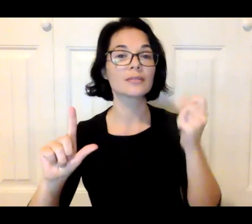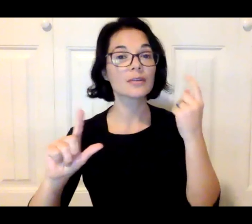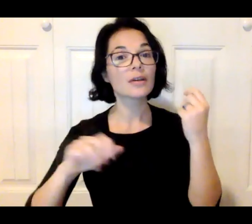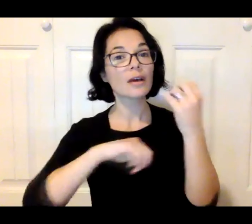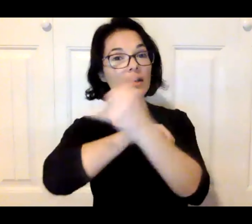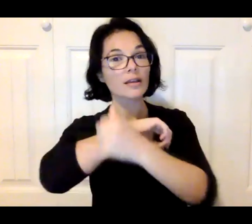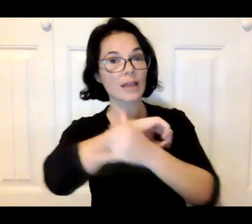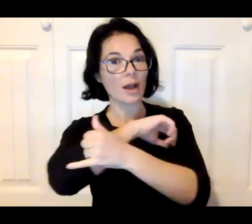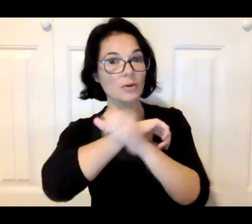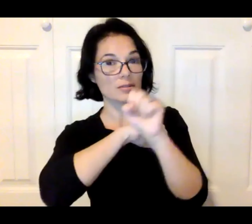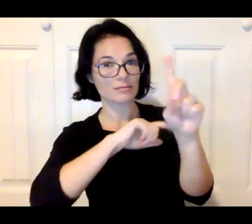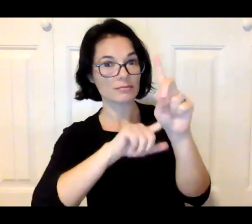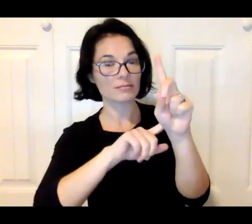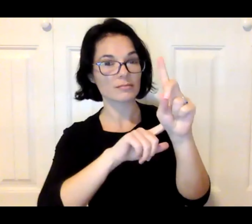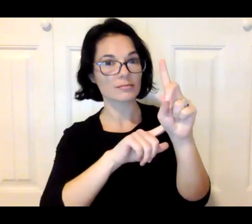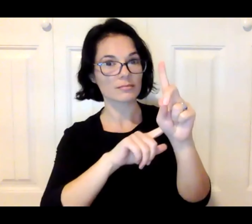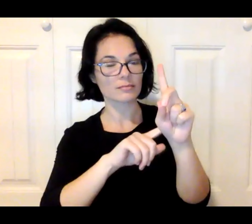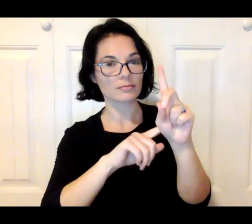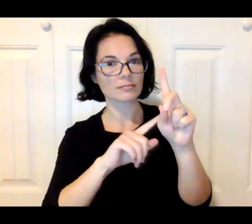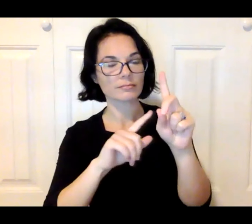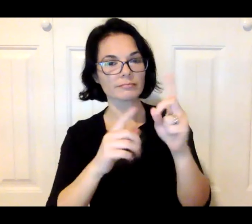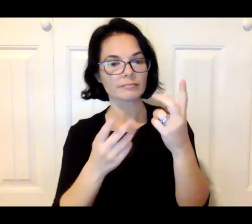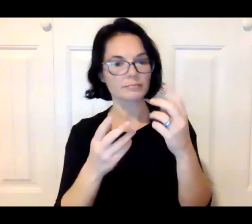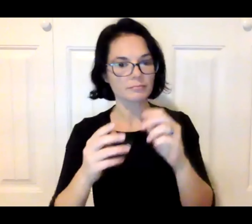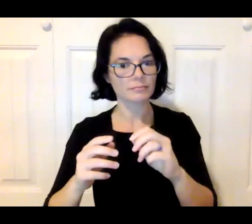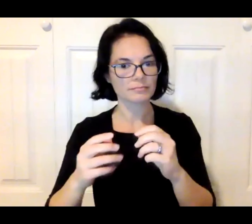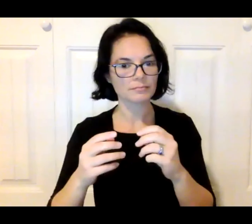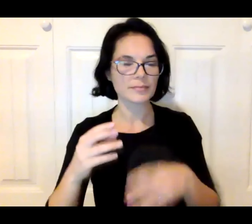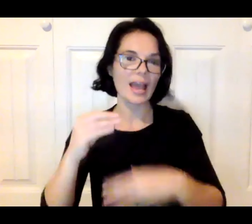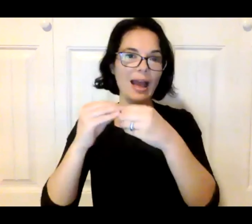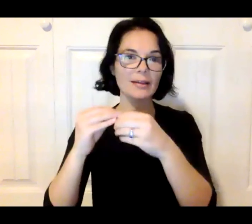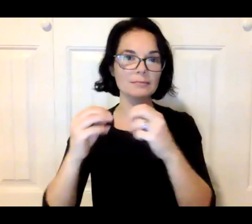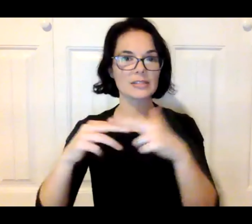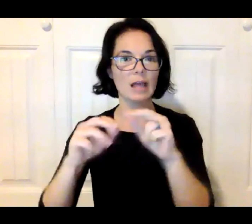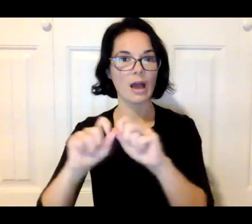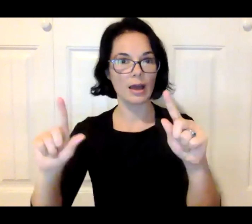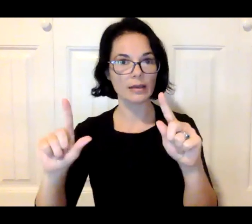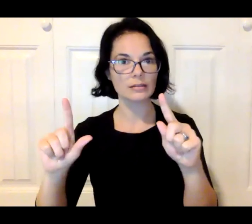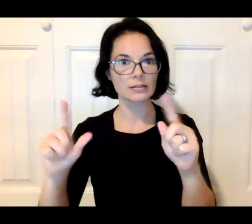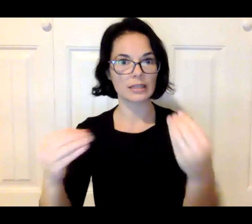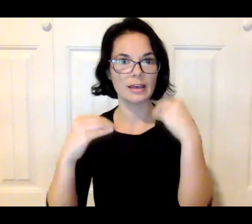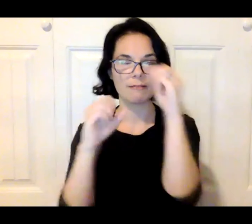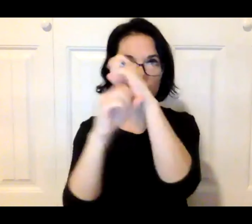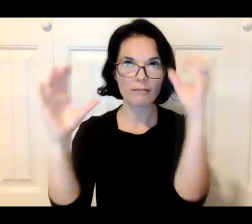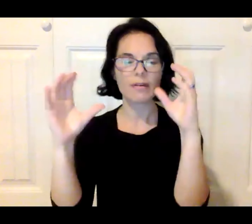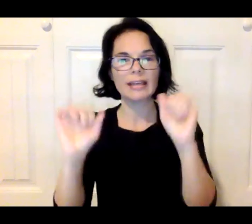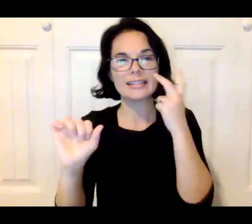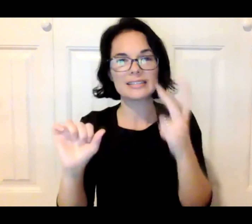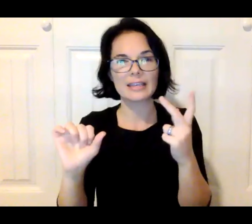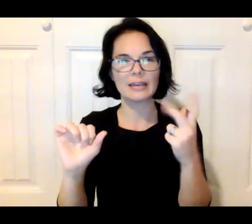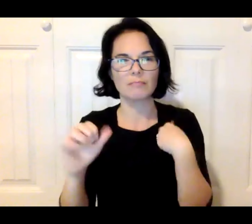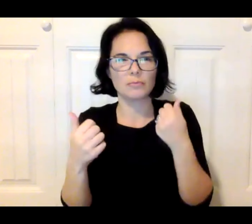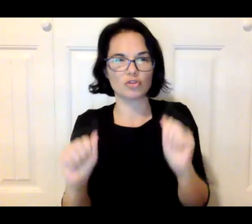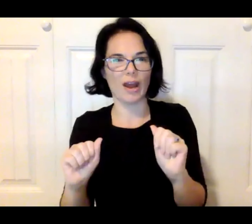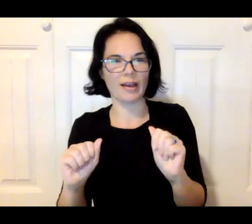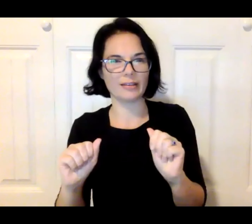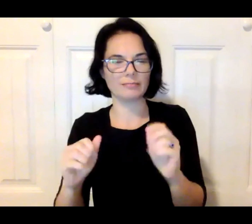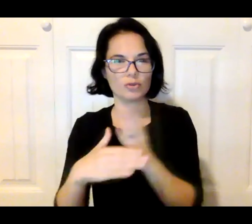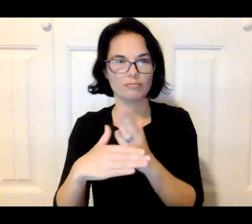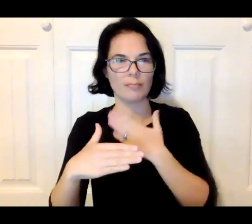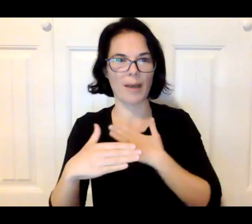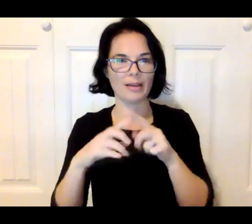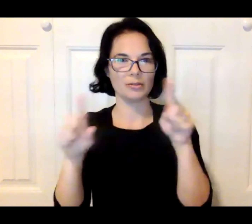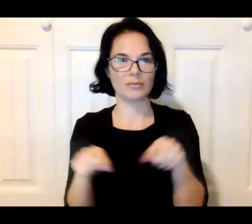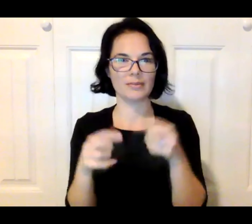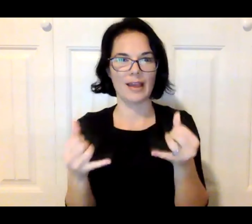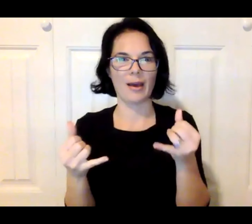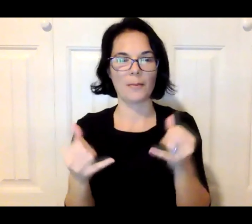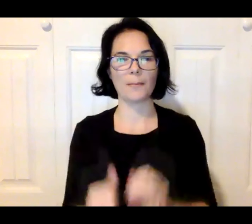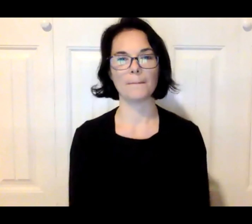that give a visualization. Let’s see if I can screenshare now...